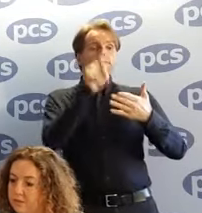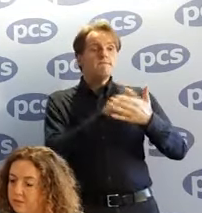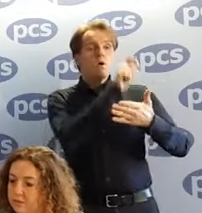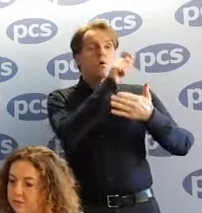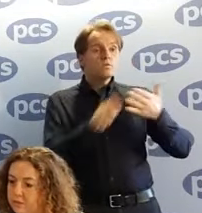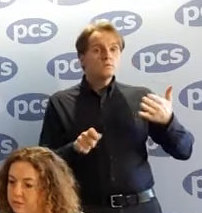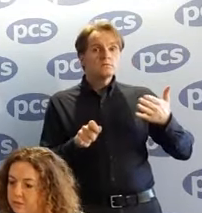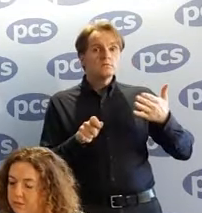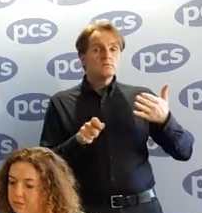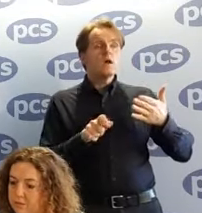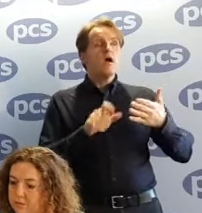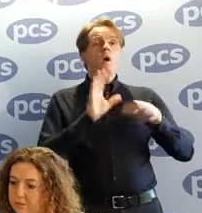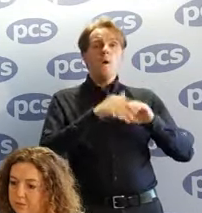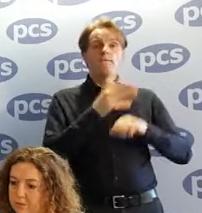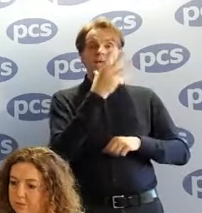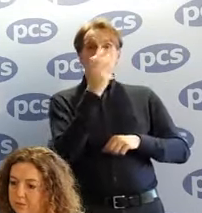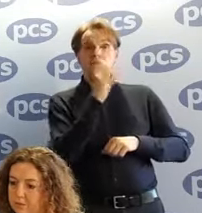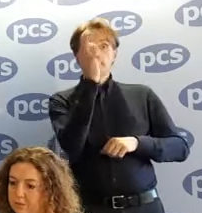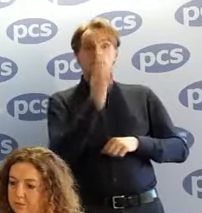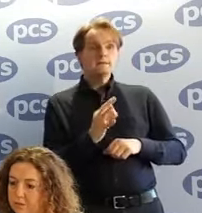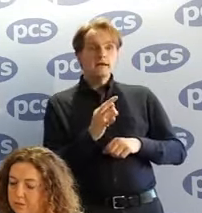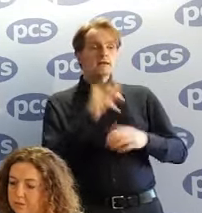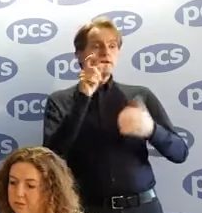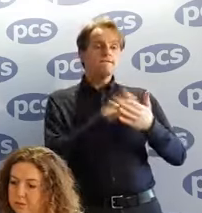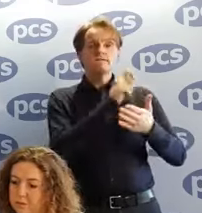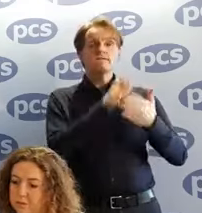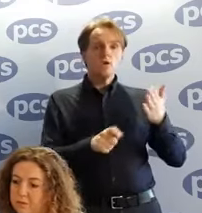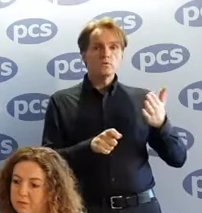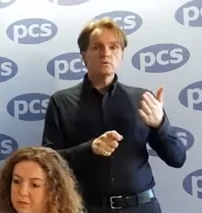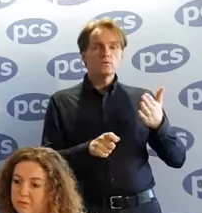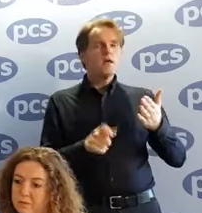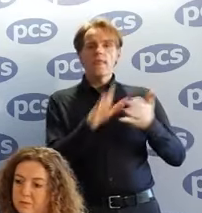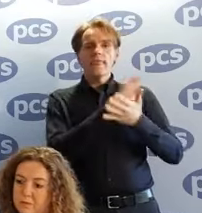over 50% we won't be calling action first of all we will be going to the